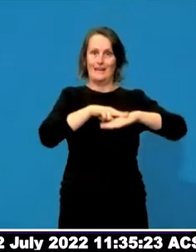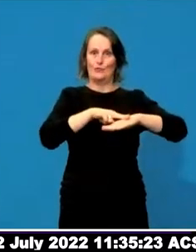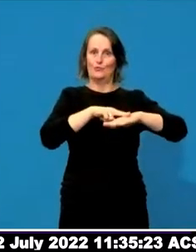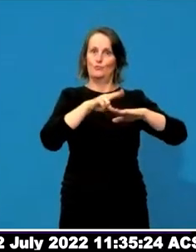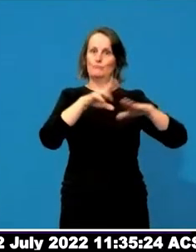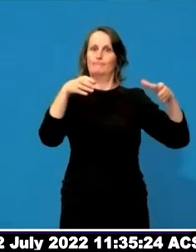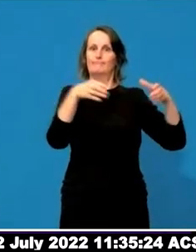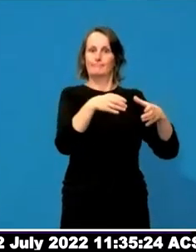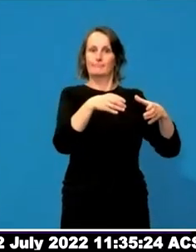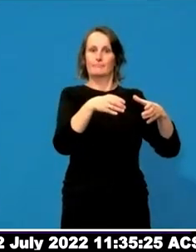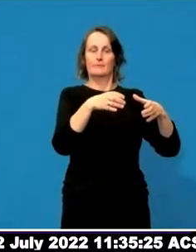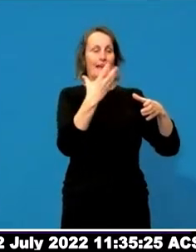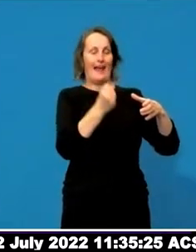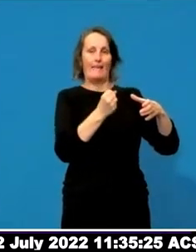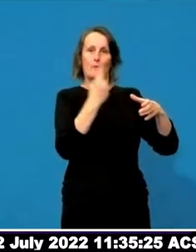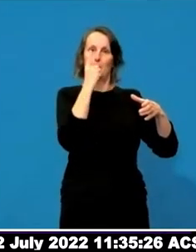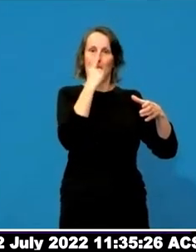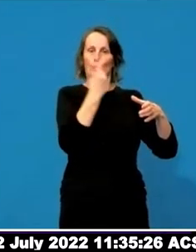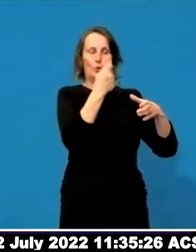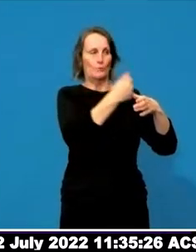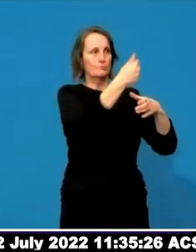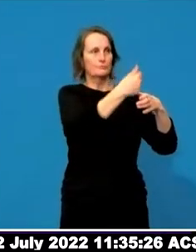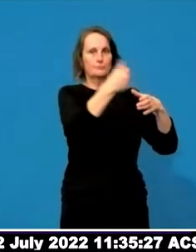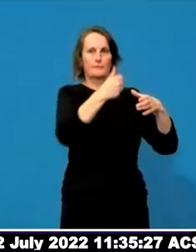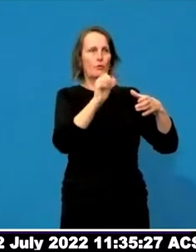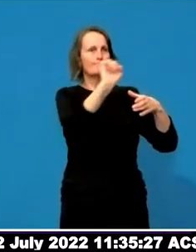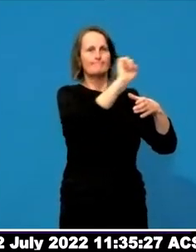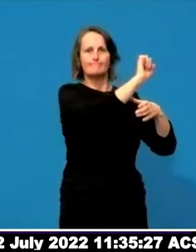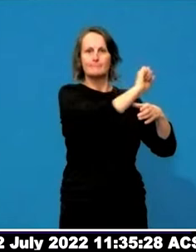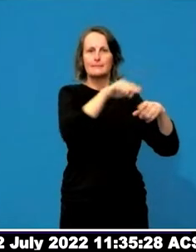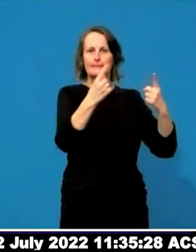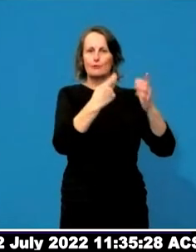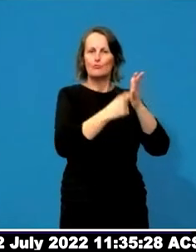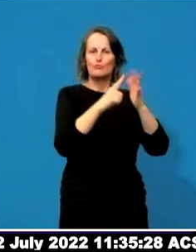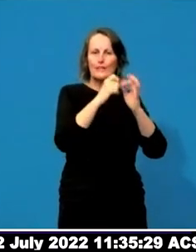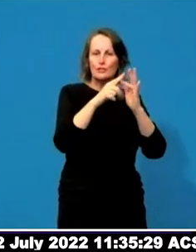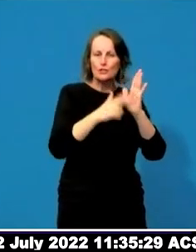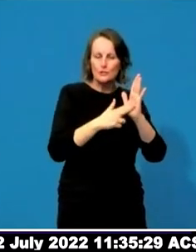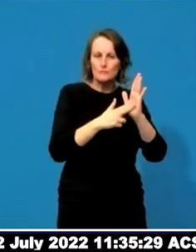And I - in reflecting on the Chair's observations from your statement,